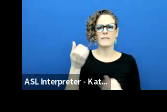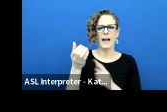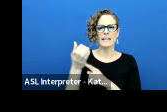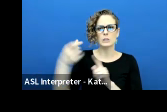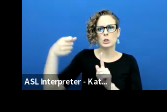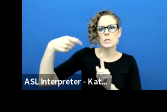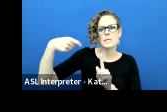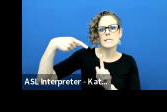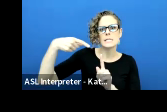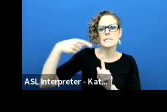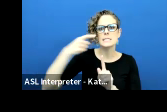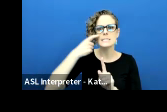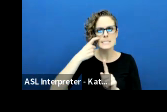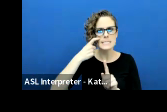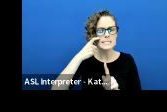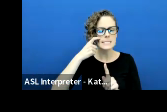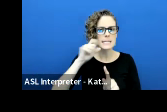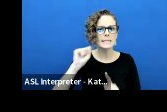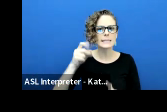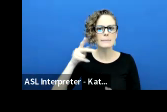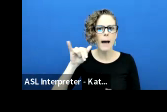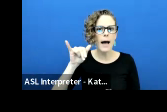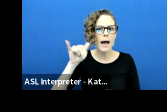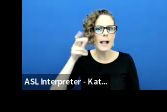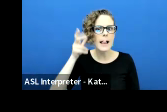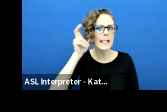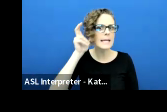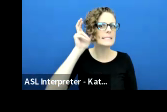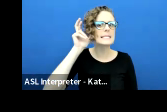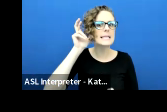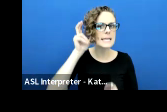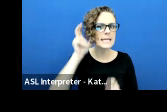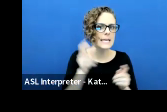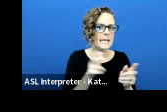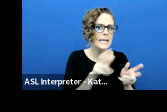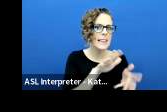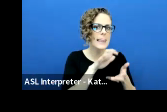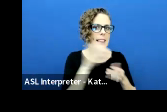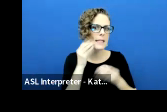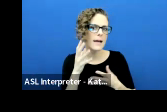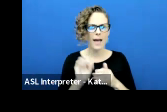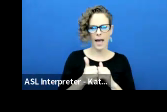listen in on them how do you discuss this with potential users and are there any resources you